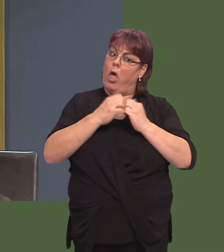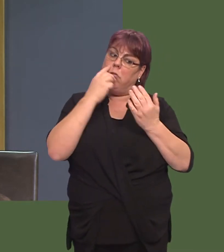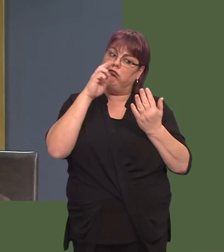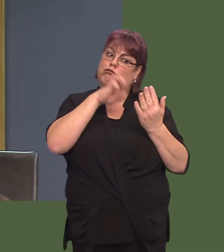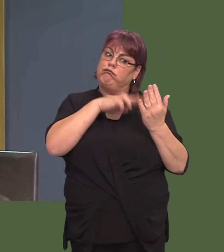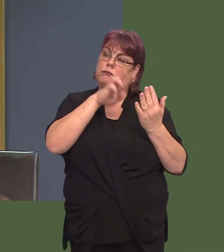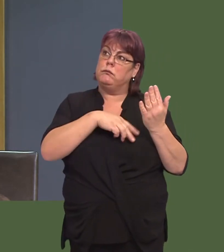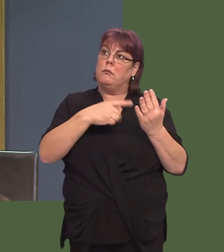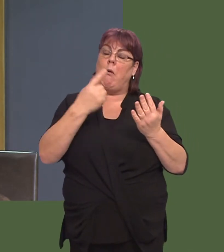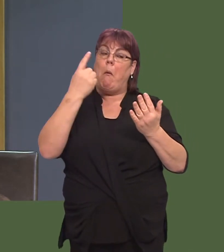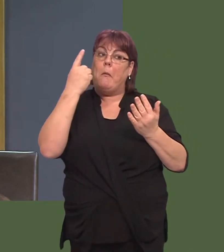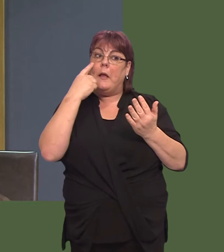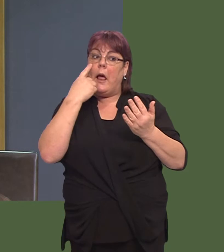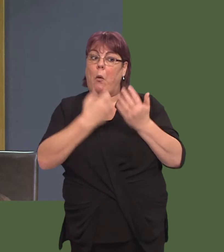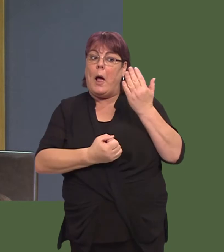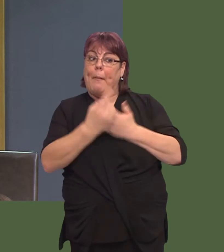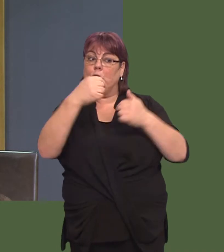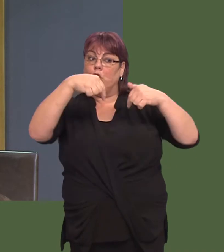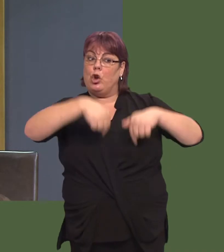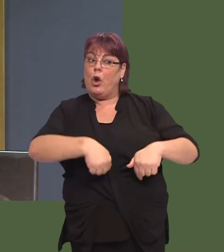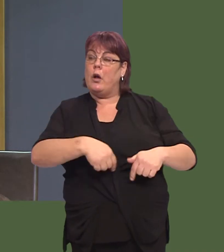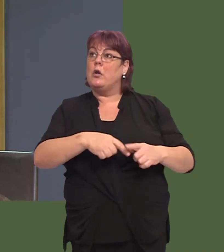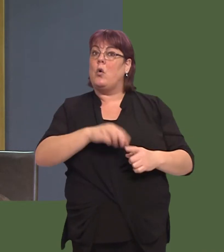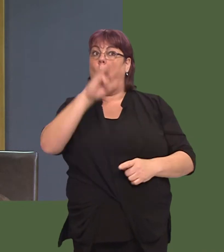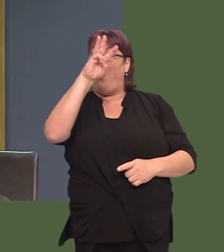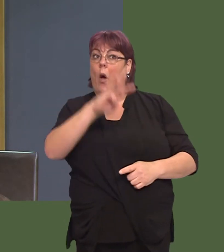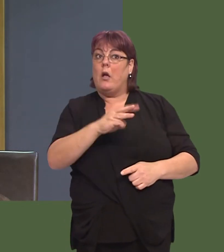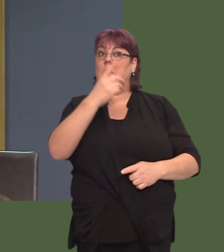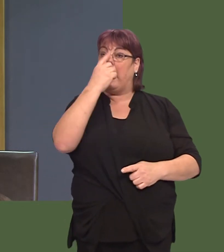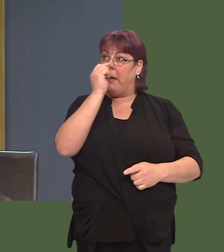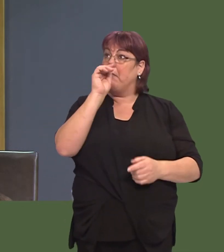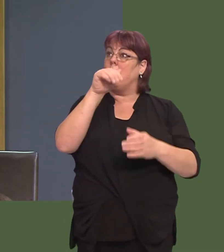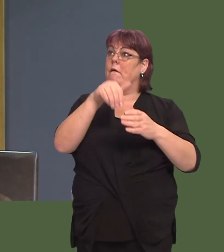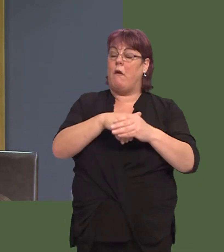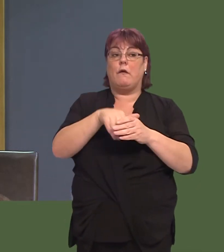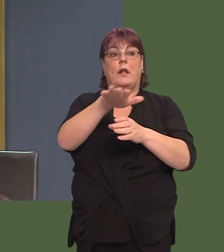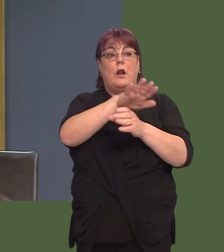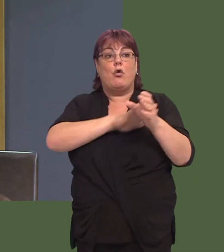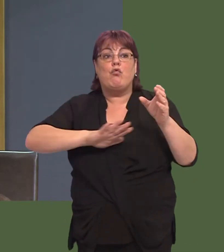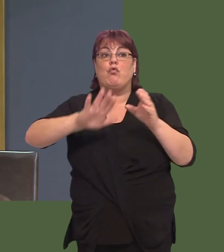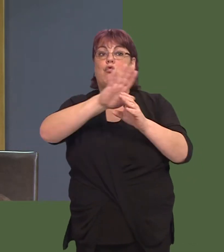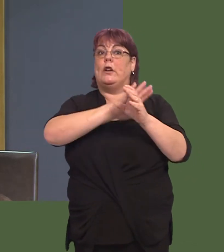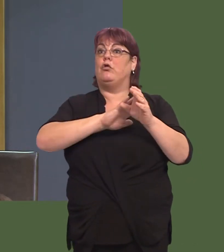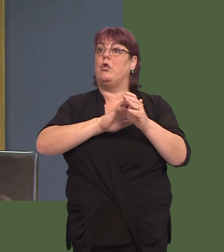and that we need Wales to have its say on a regional or national post-Brexit migration